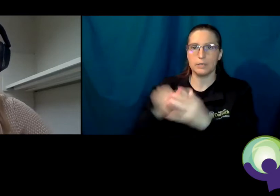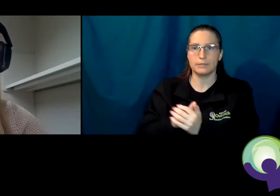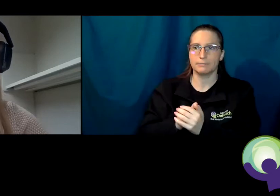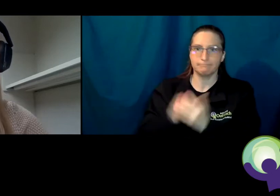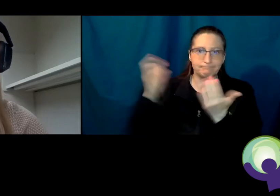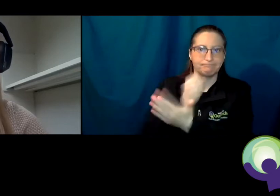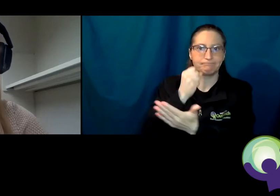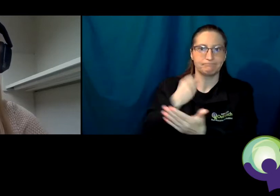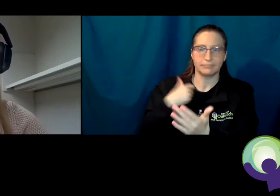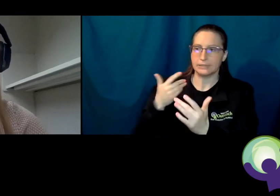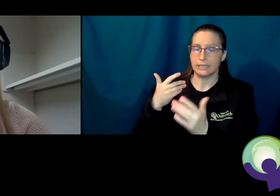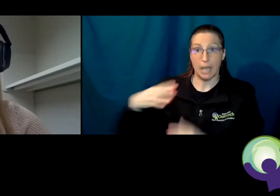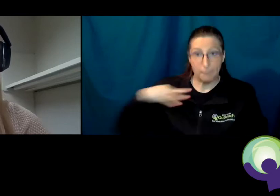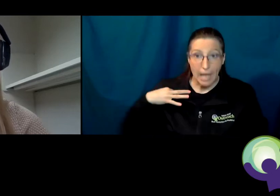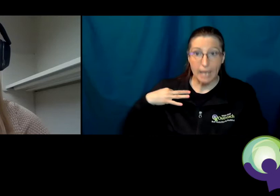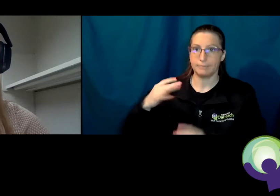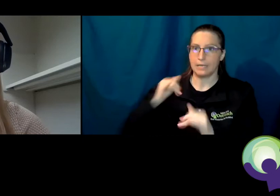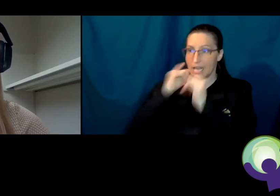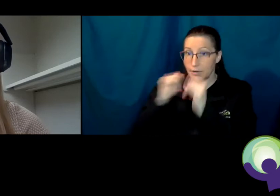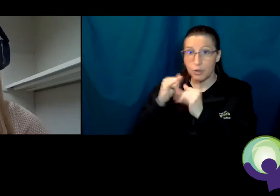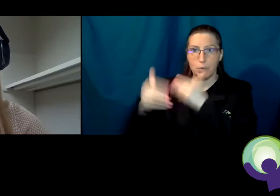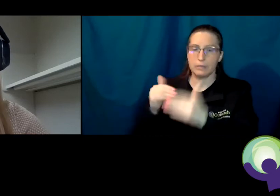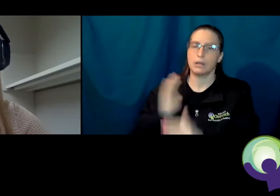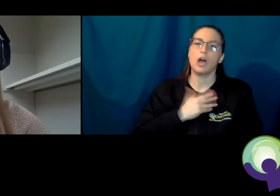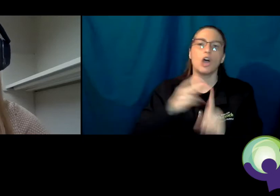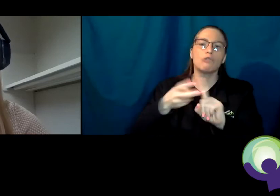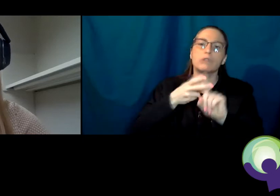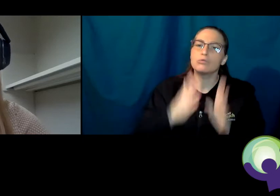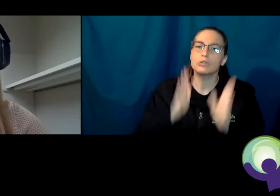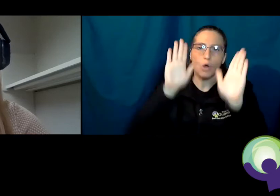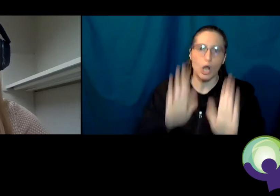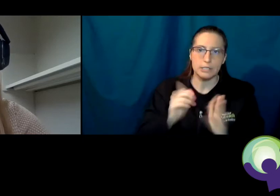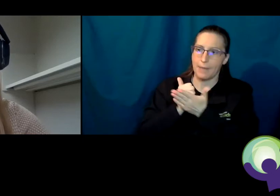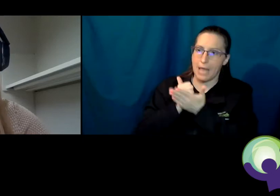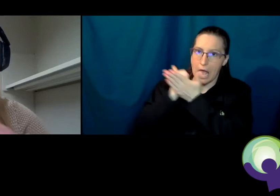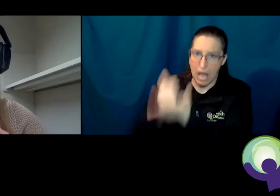through the interview process. Our recruiters are great at helping individuals find their